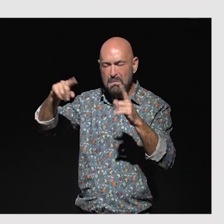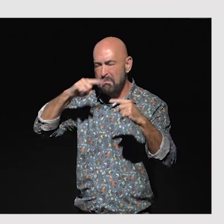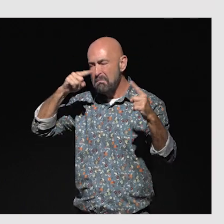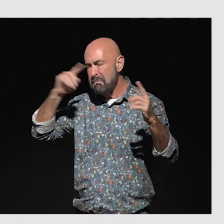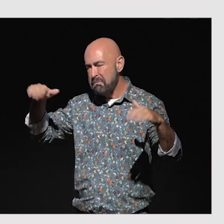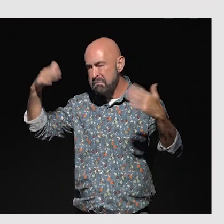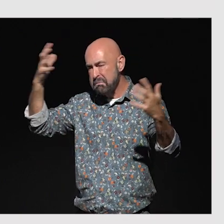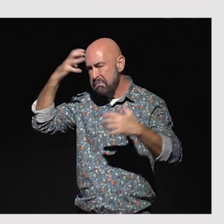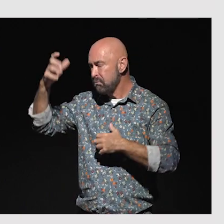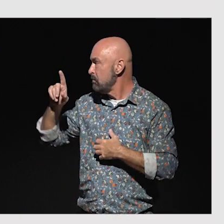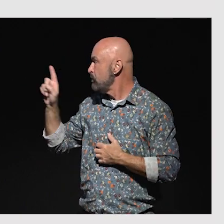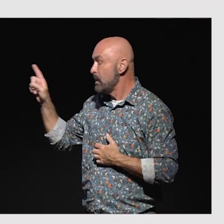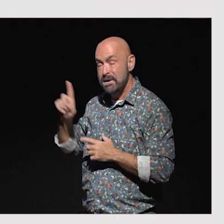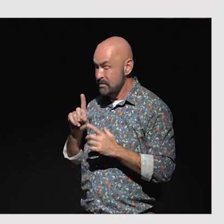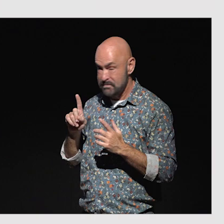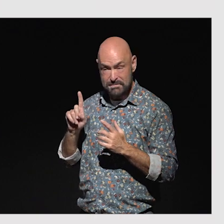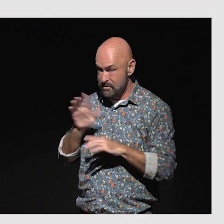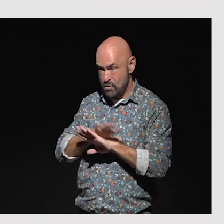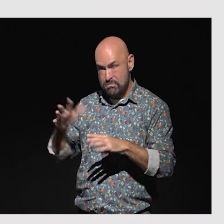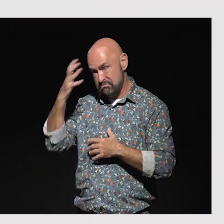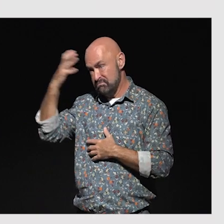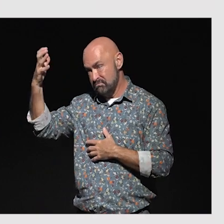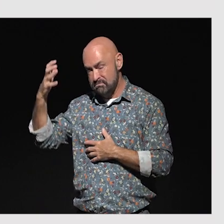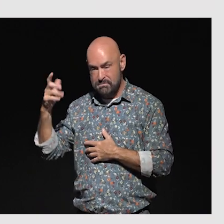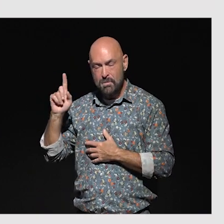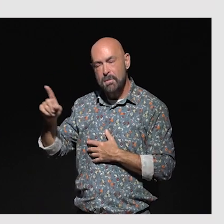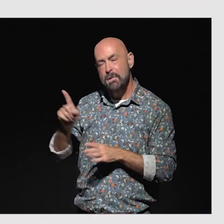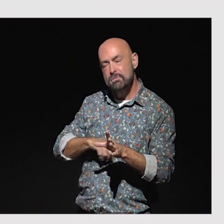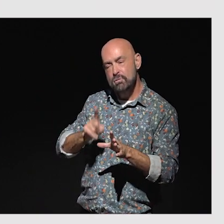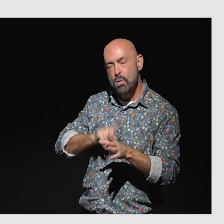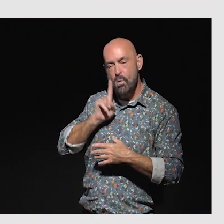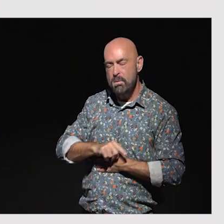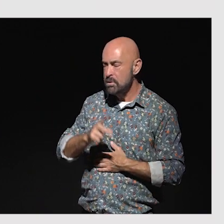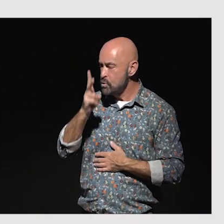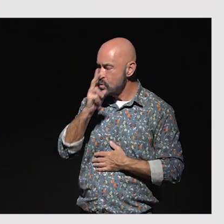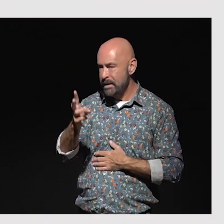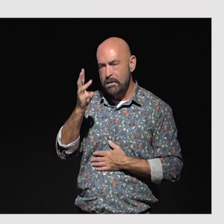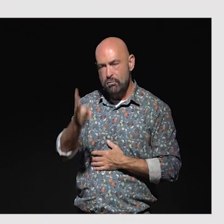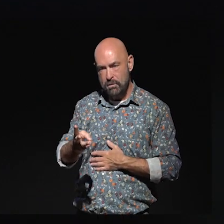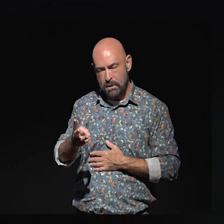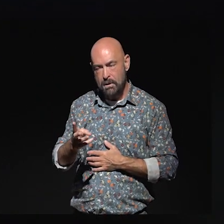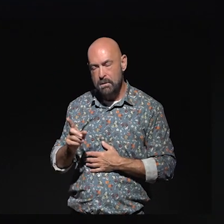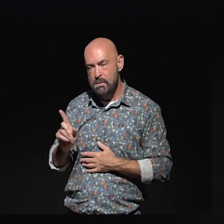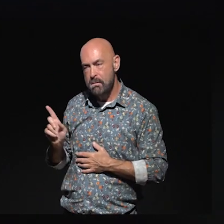Madame Moitessier is not aristocracy. She is a young woman of 23, at this point,